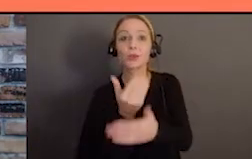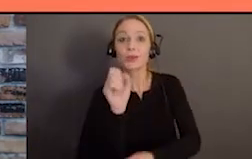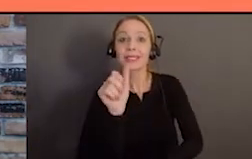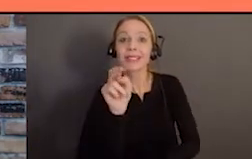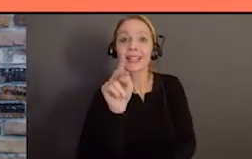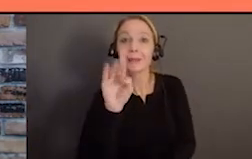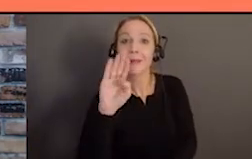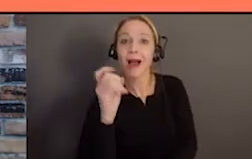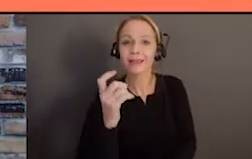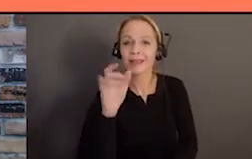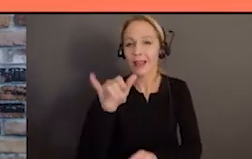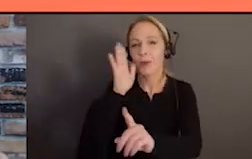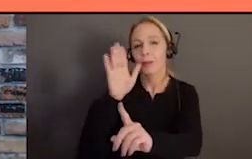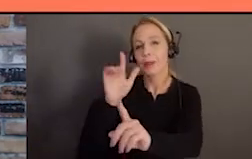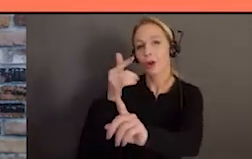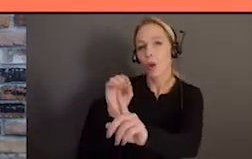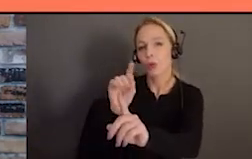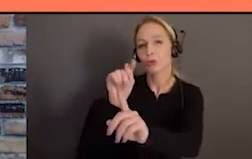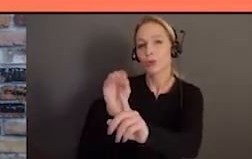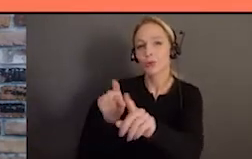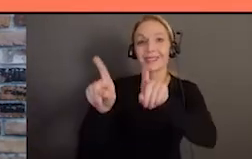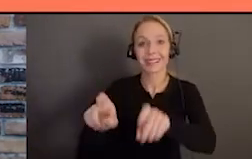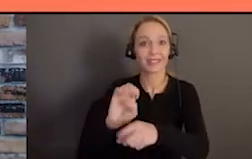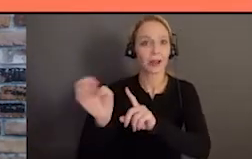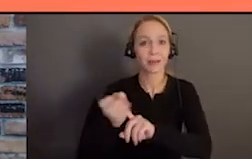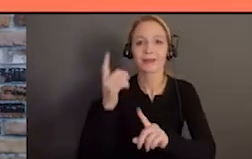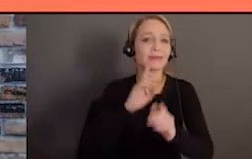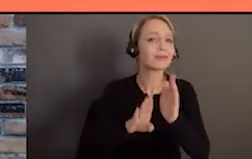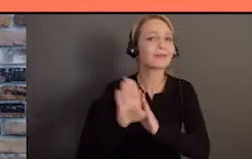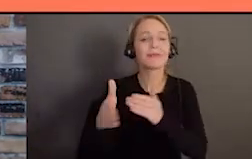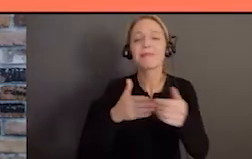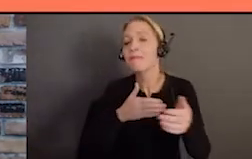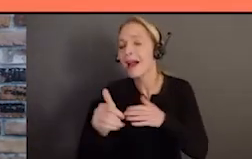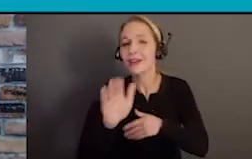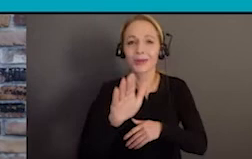VARIATION OF THIS NEW SANDBOX AS THE GO-TO-TEST